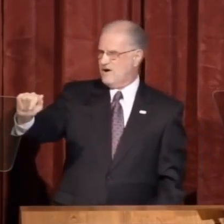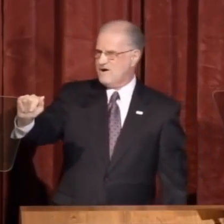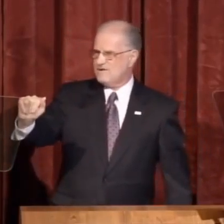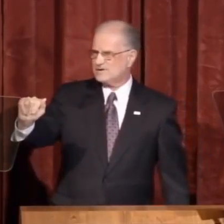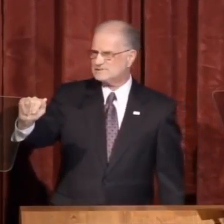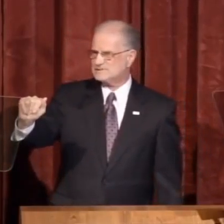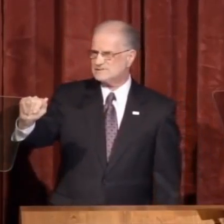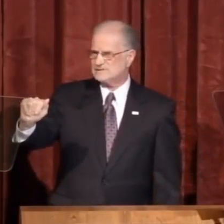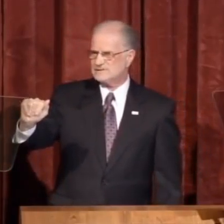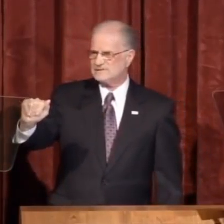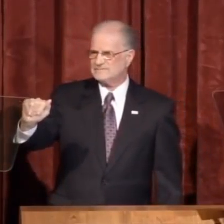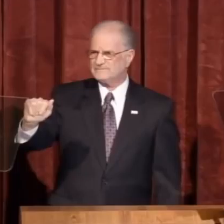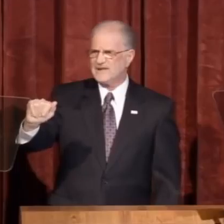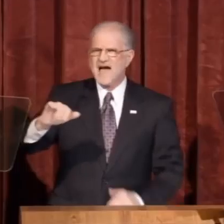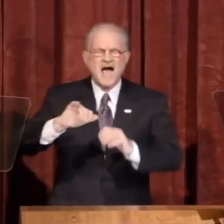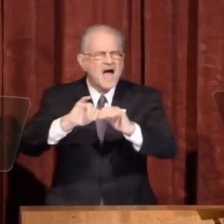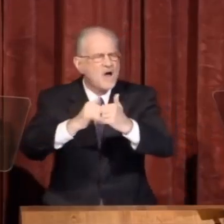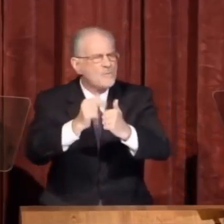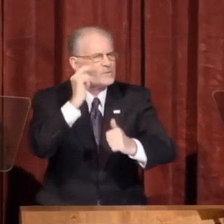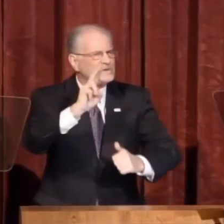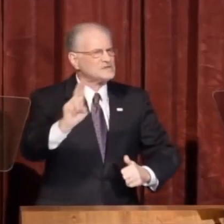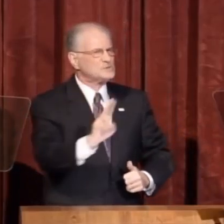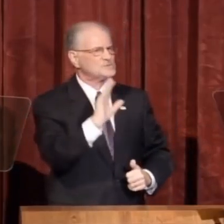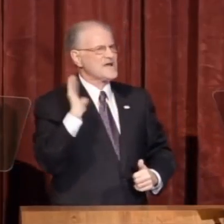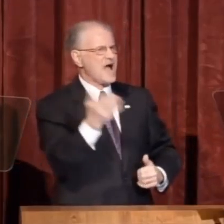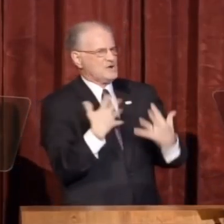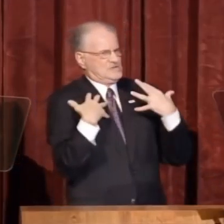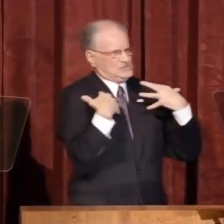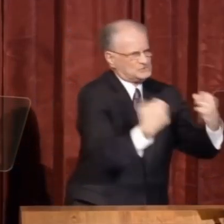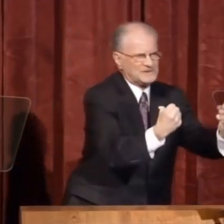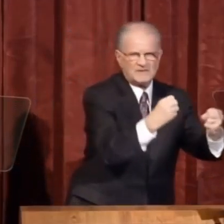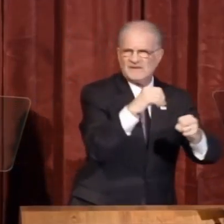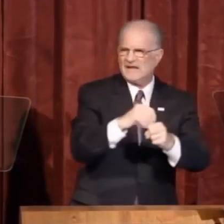Well, how can we ensure our success?